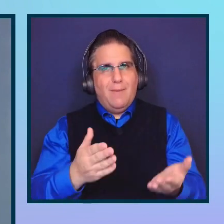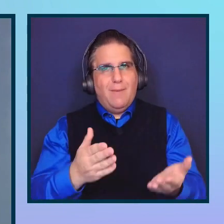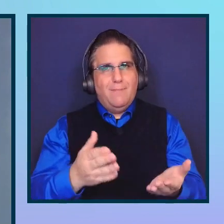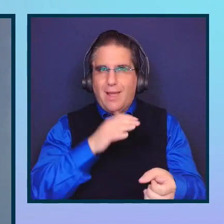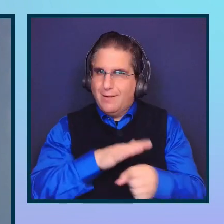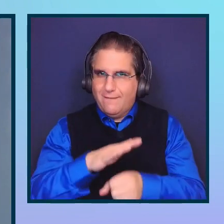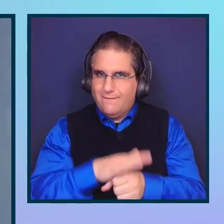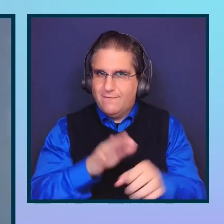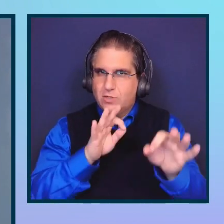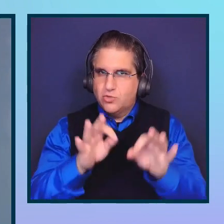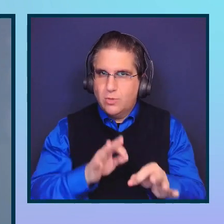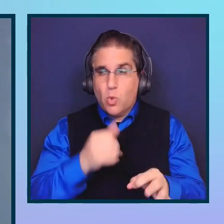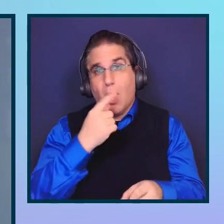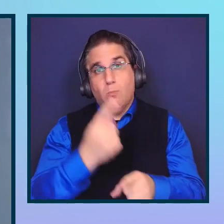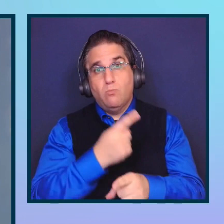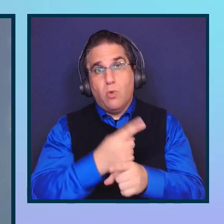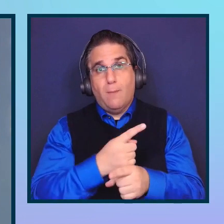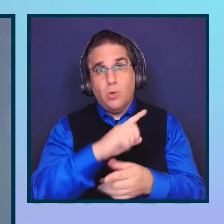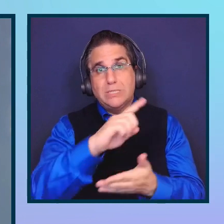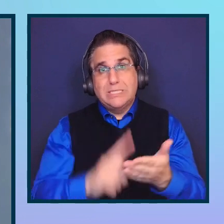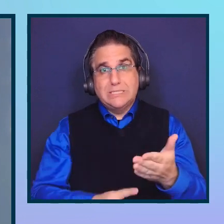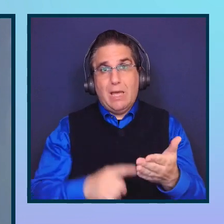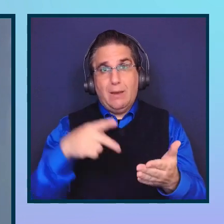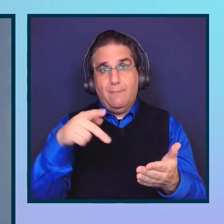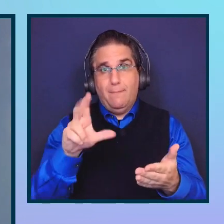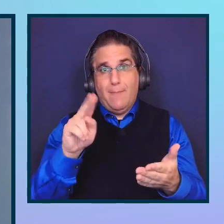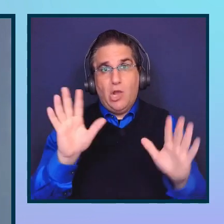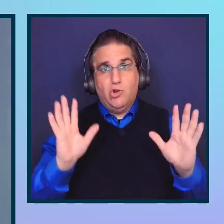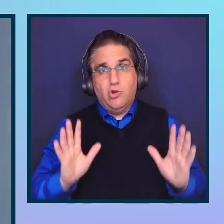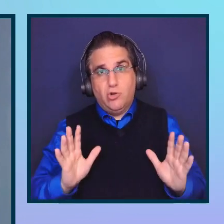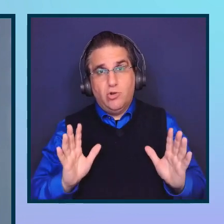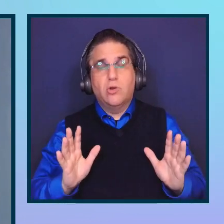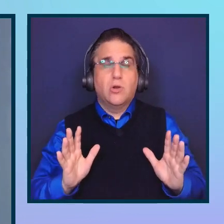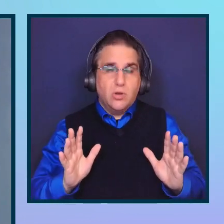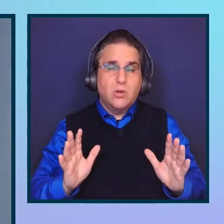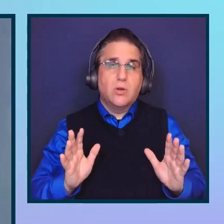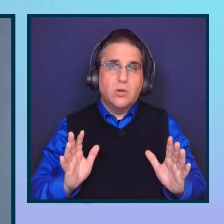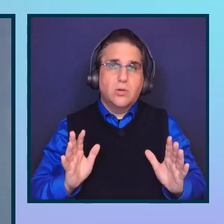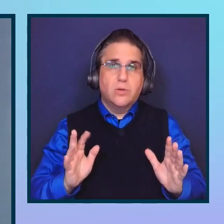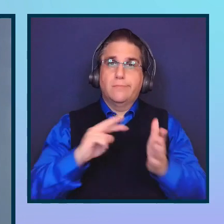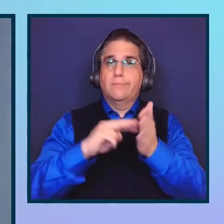the proper design pattern or we have not included proper instructions